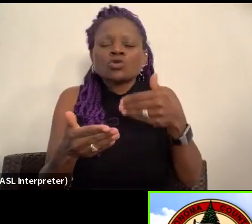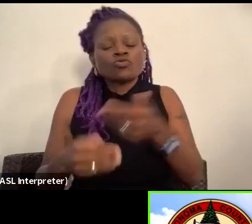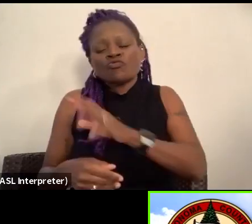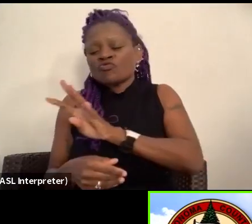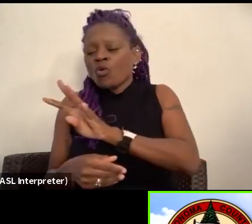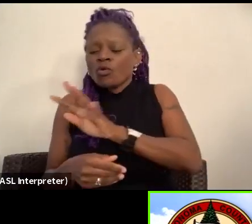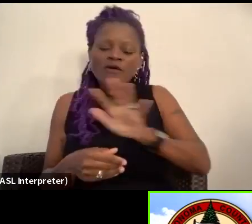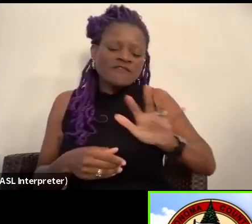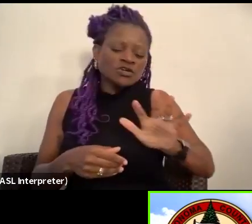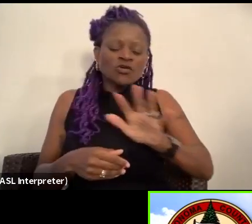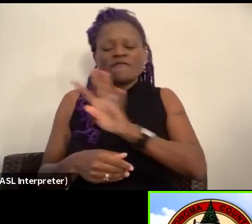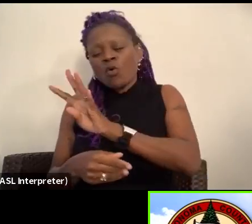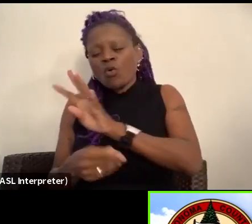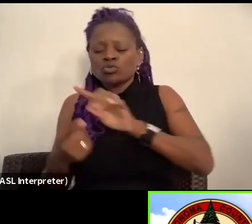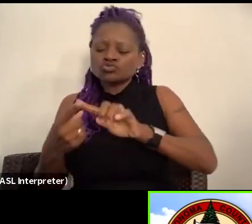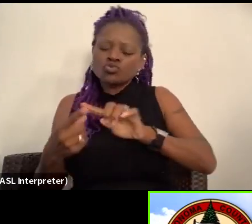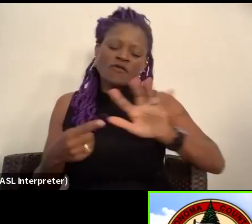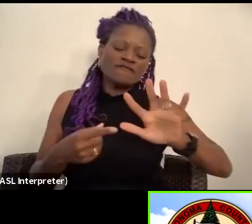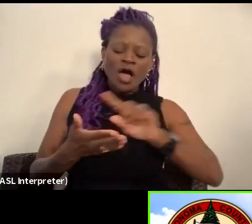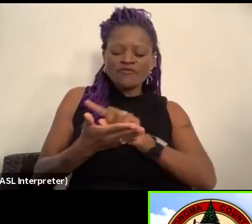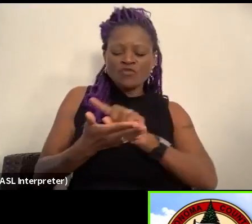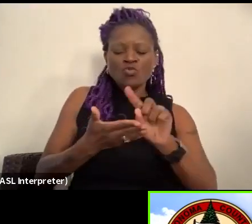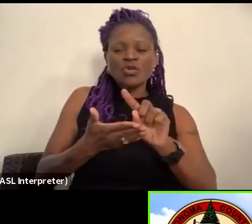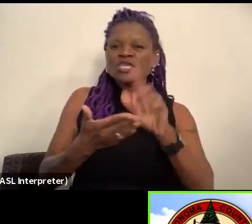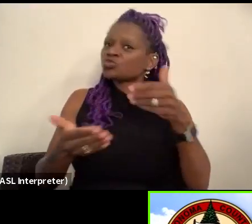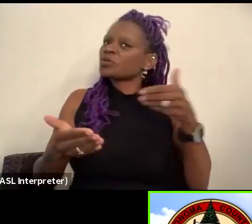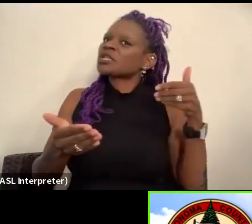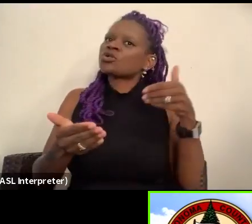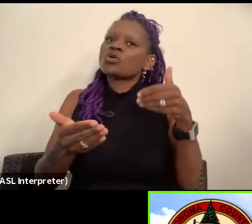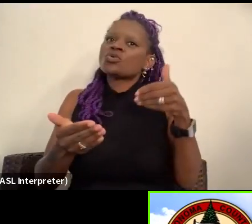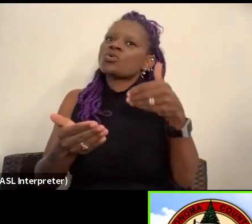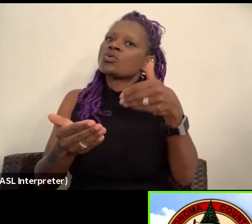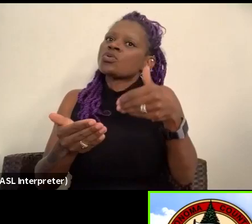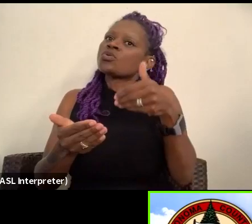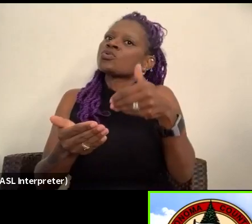have more vaccines than we can supply, than we have